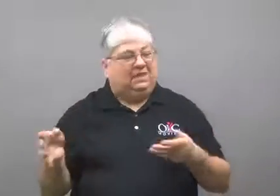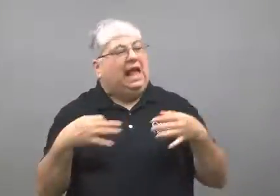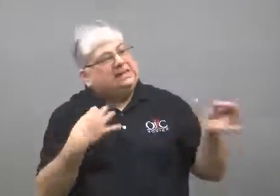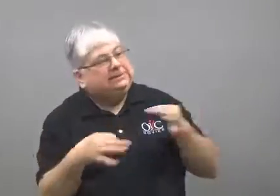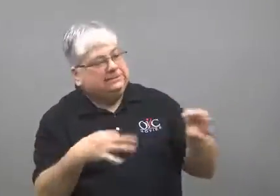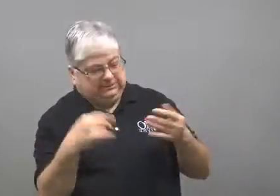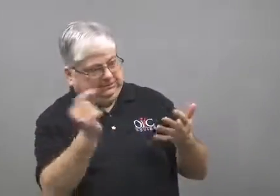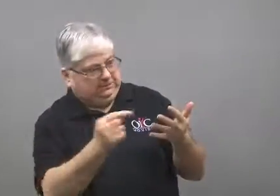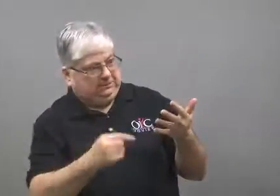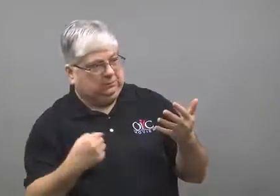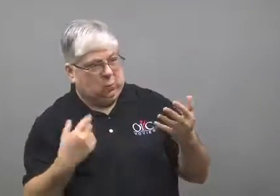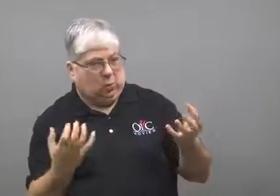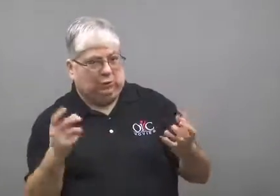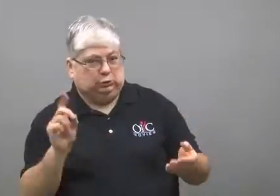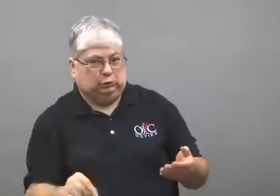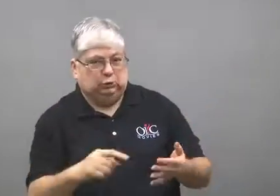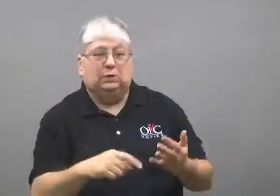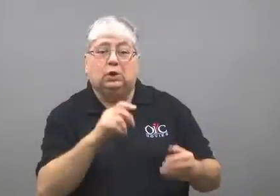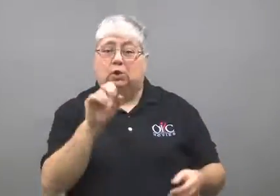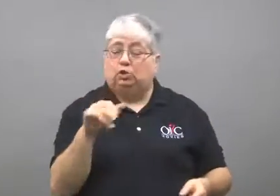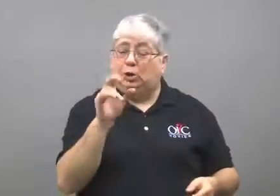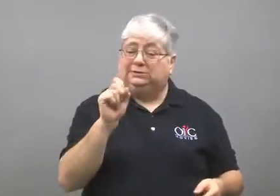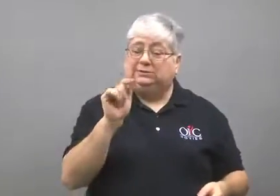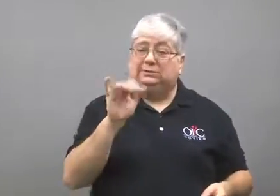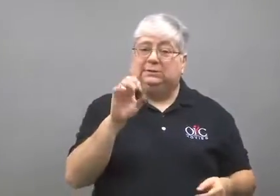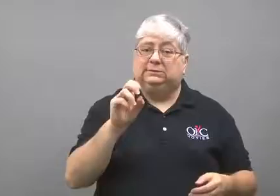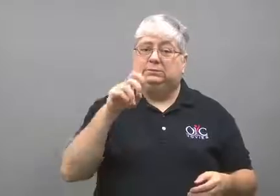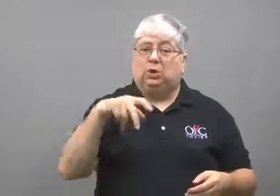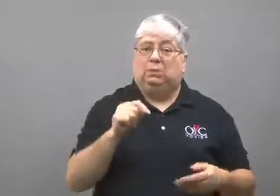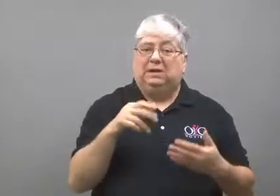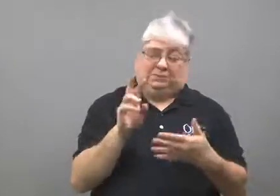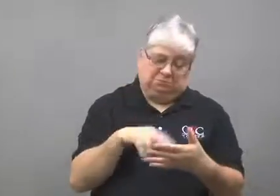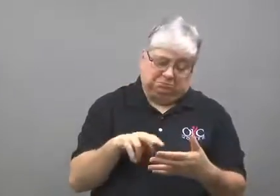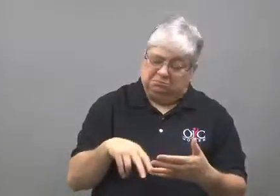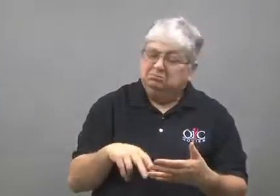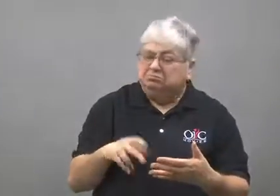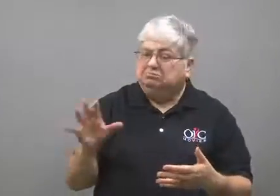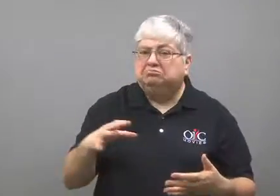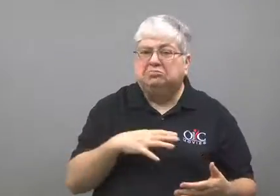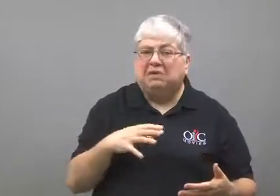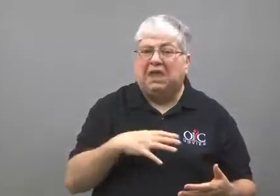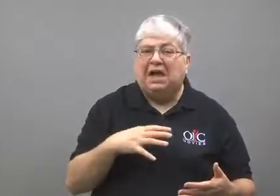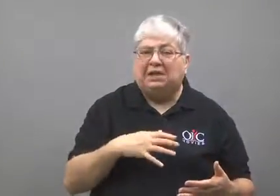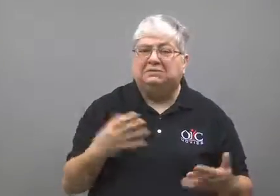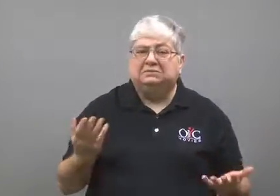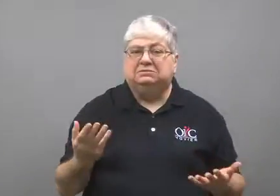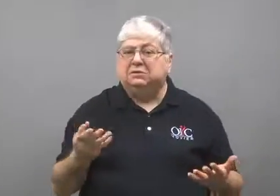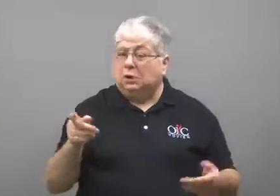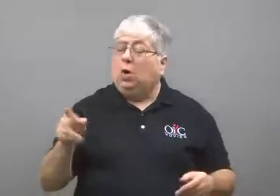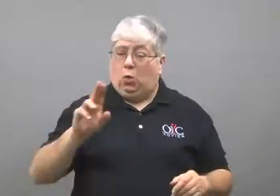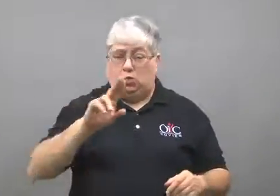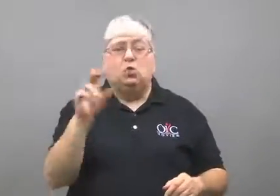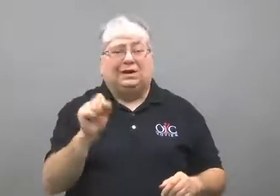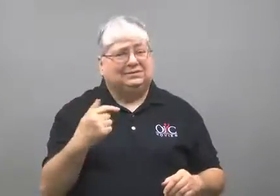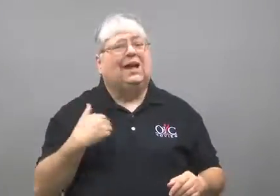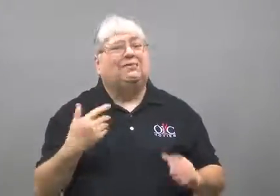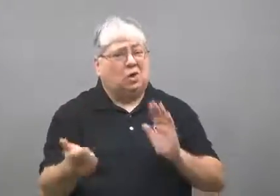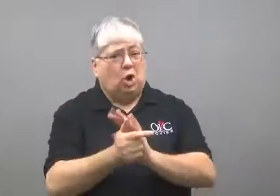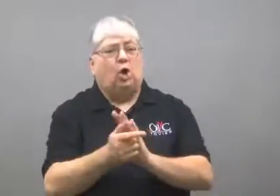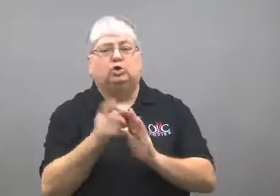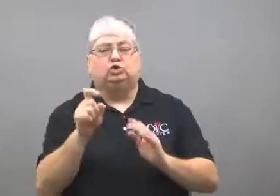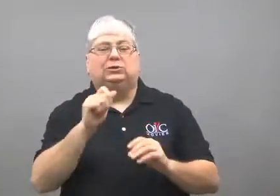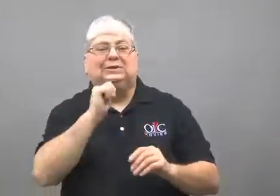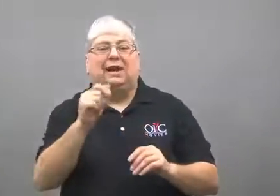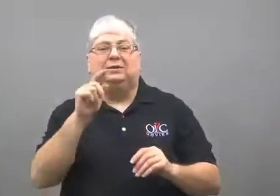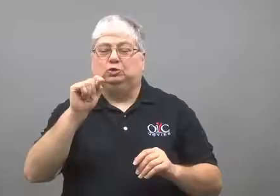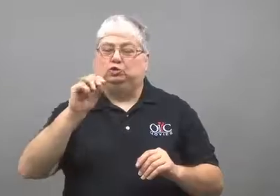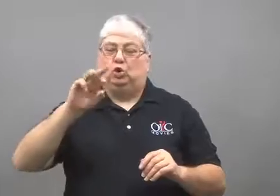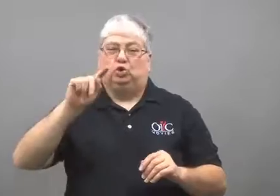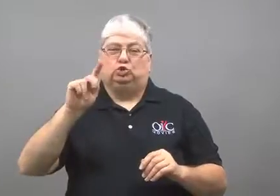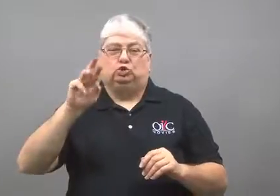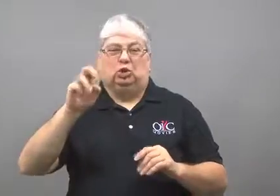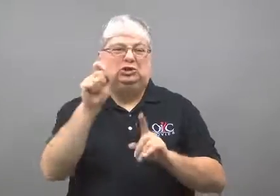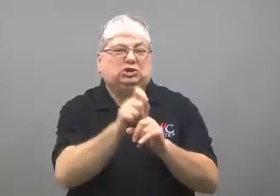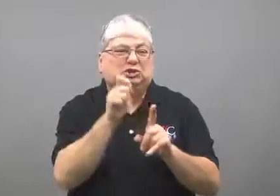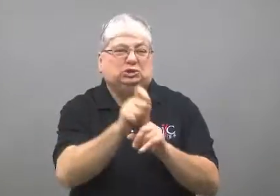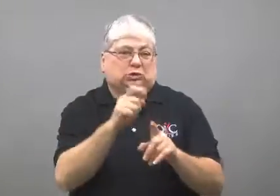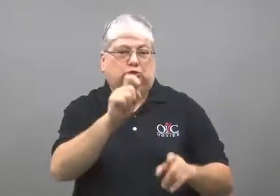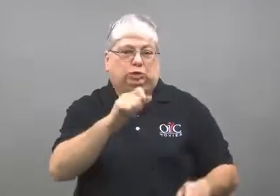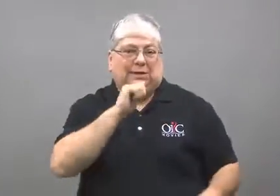It explained what they wanted to do, and the Justice Department reviewed it.